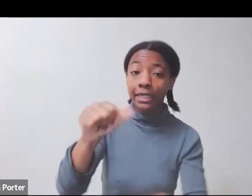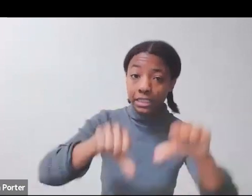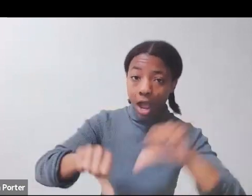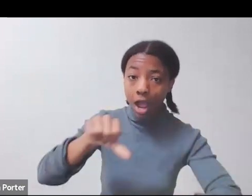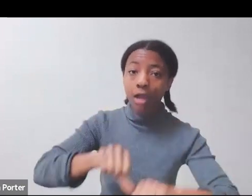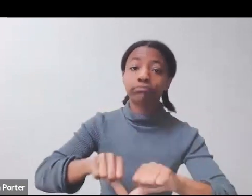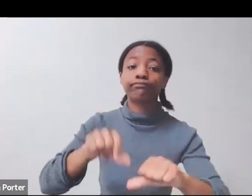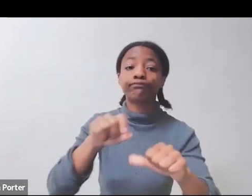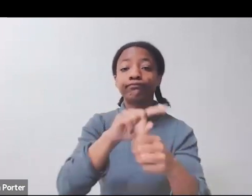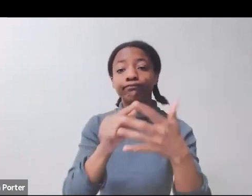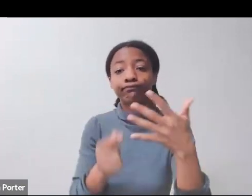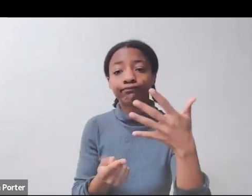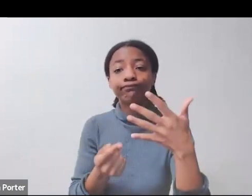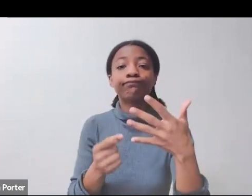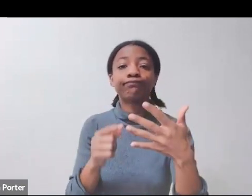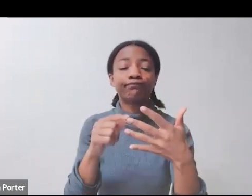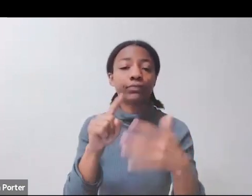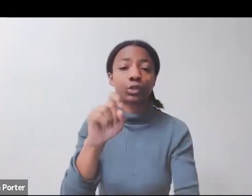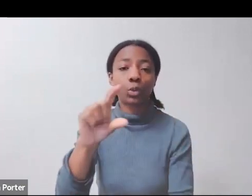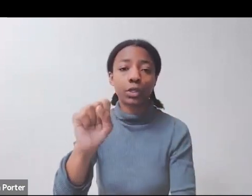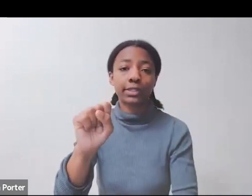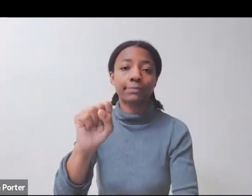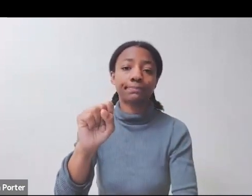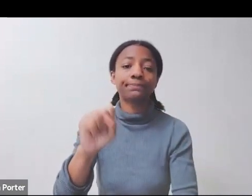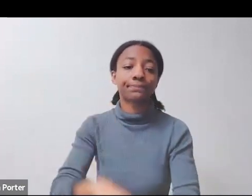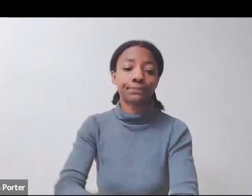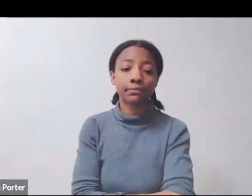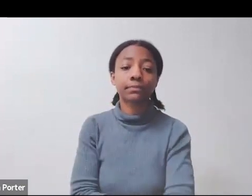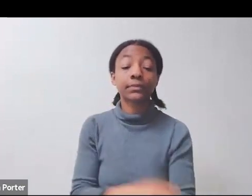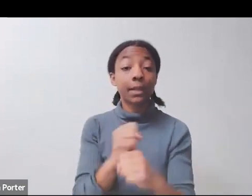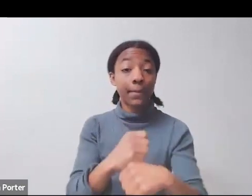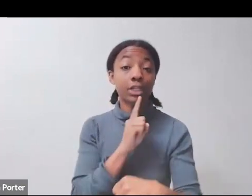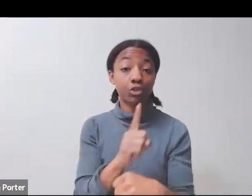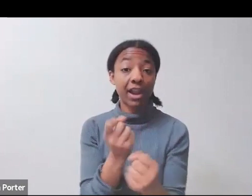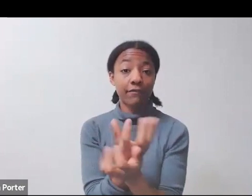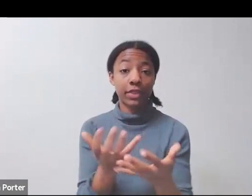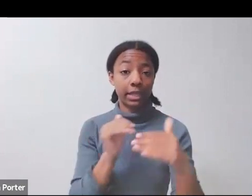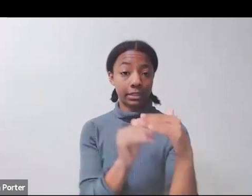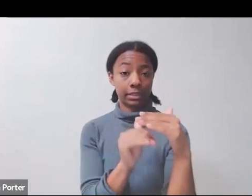that accessible programming exists. There's been increased demand from school districts